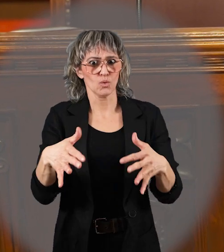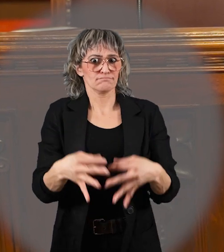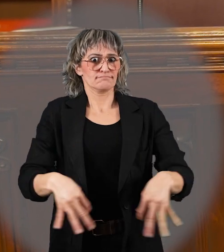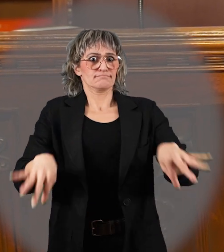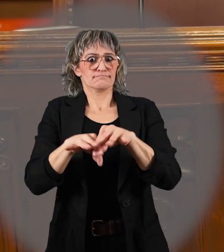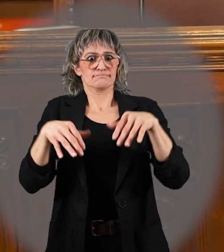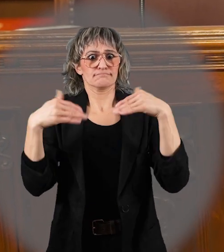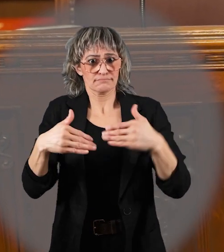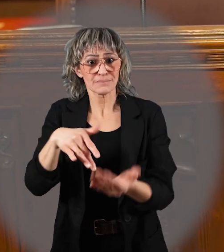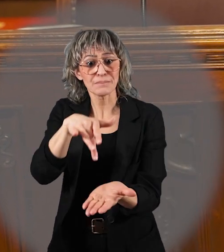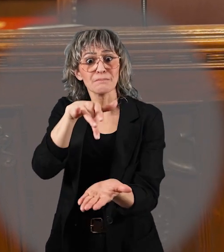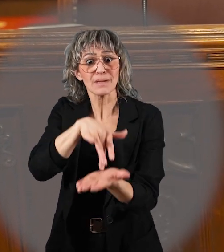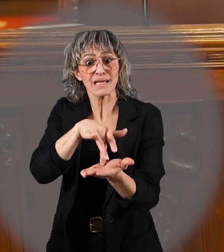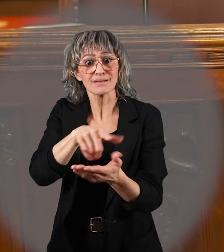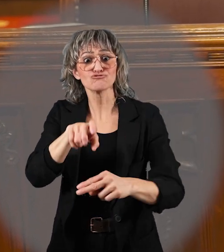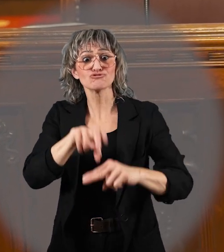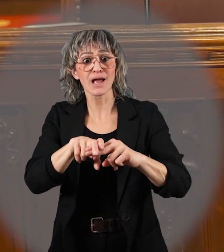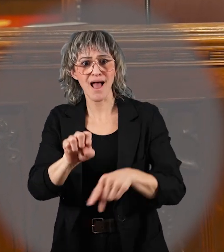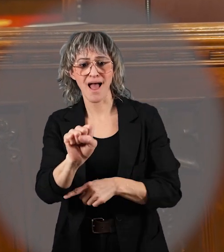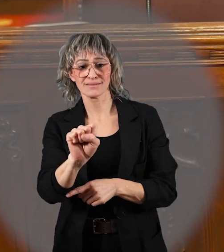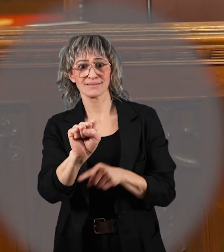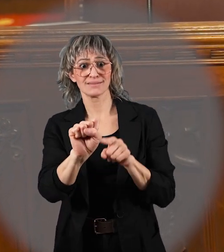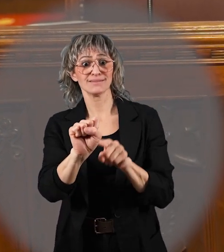These desks were brought here from Centre Block -